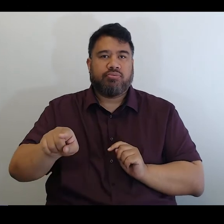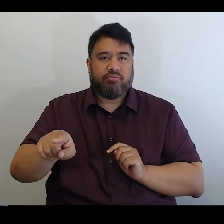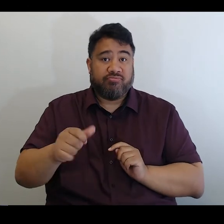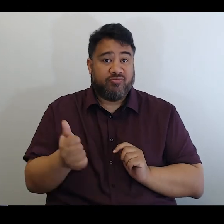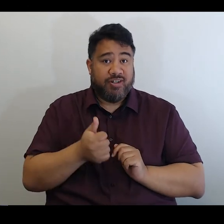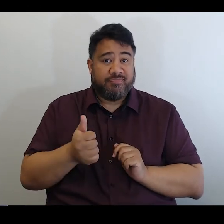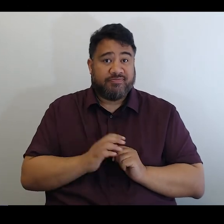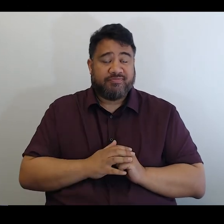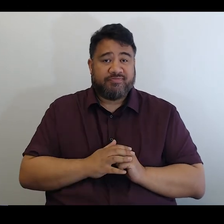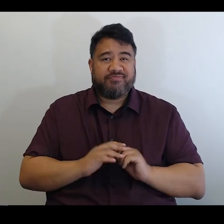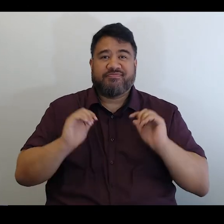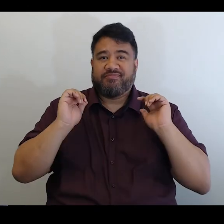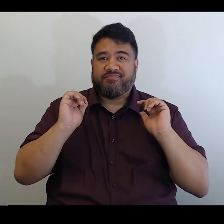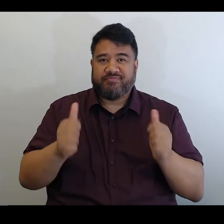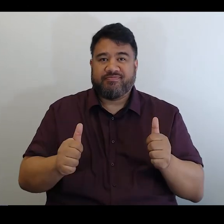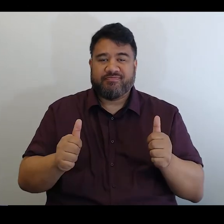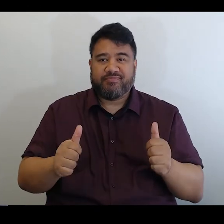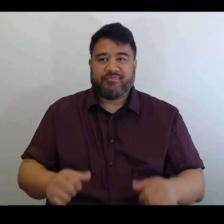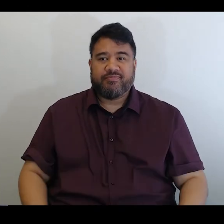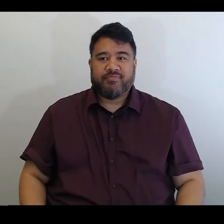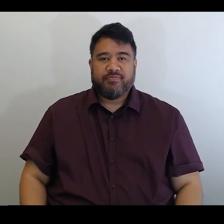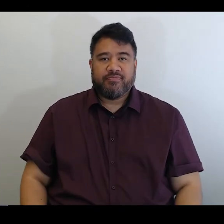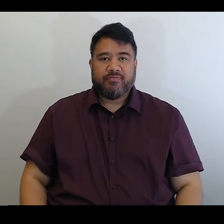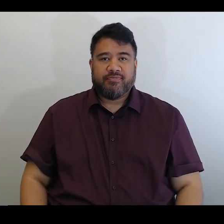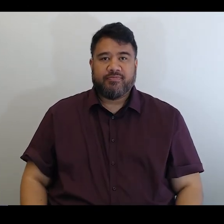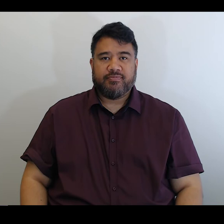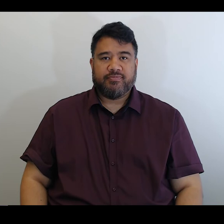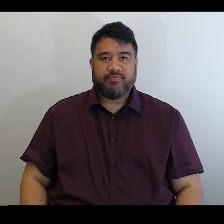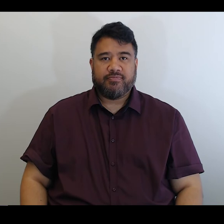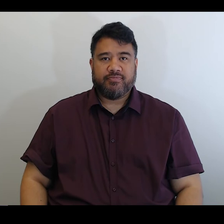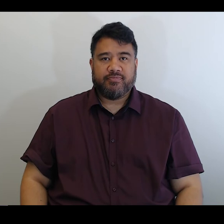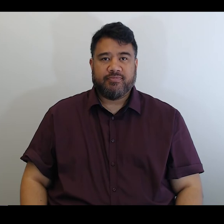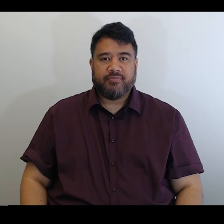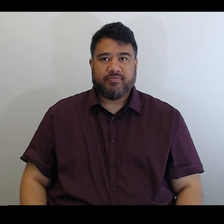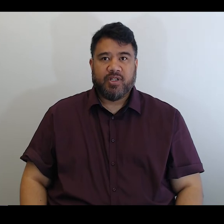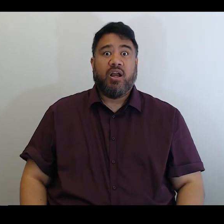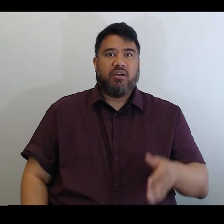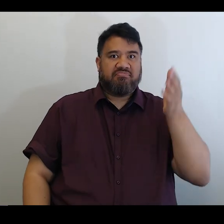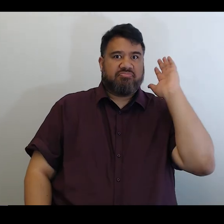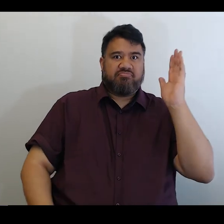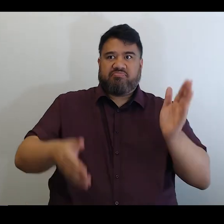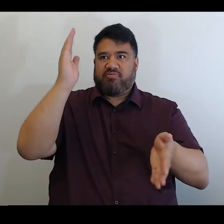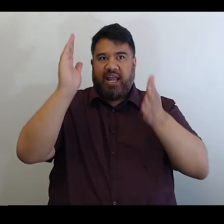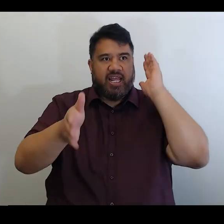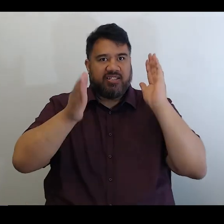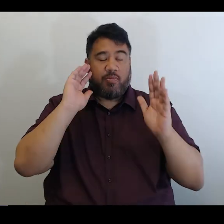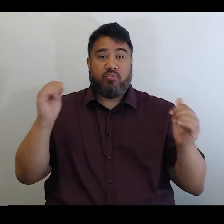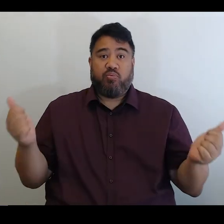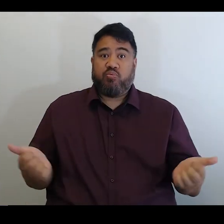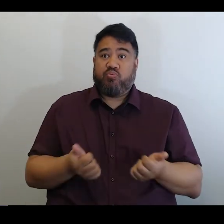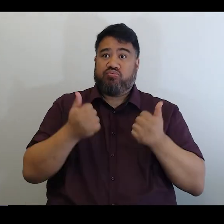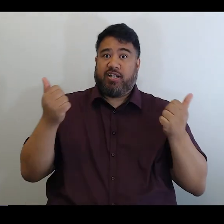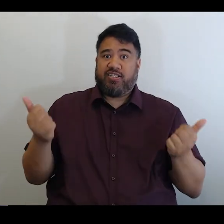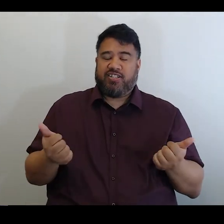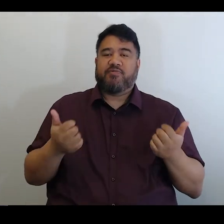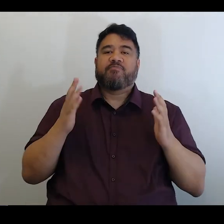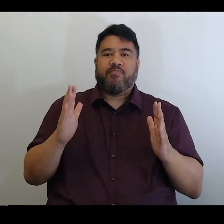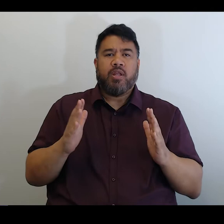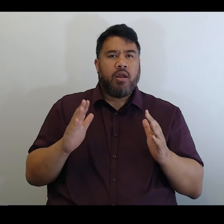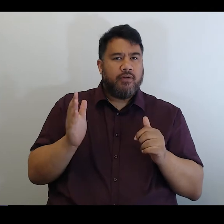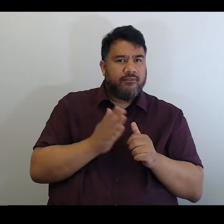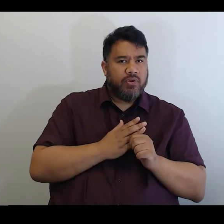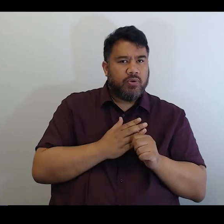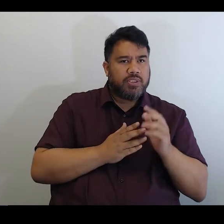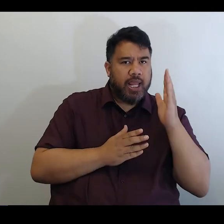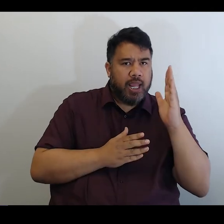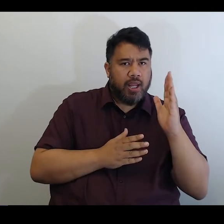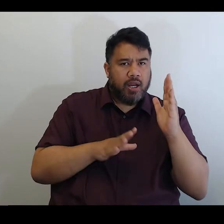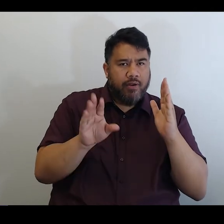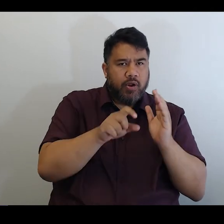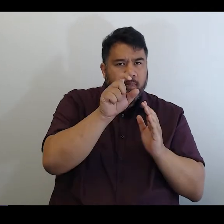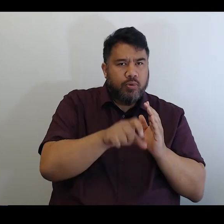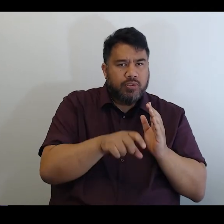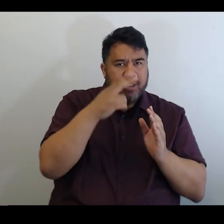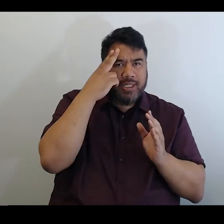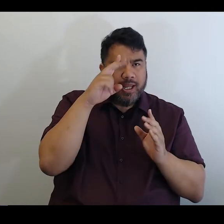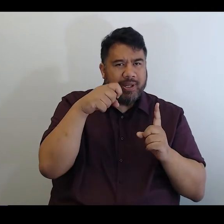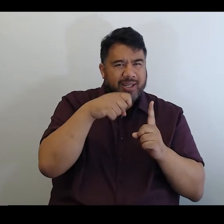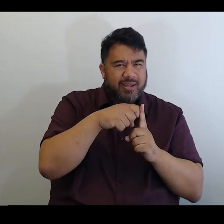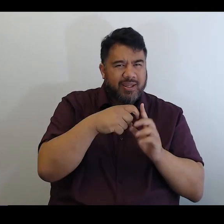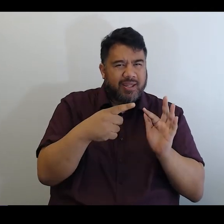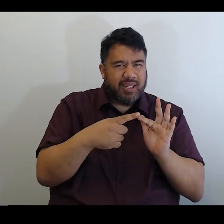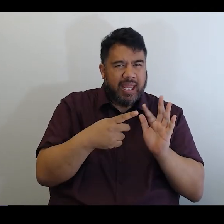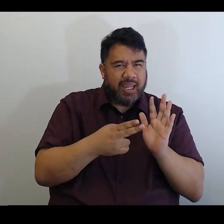Okay, so I know that a number of hands have gone up already, and I think the first one to go up was for Ken, I'm guessing is the name.